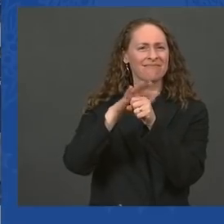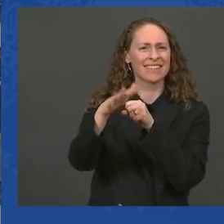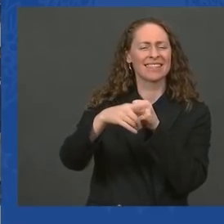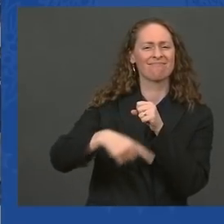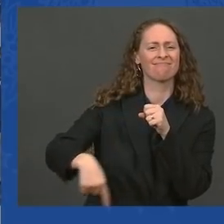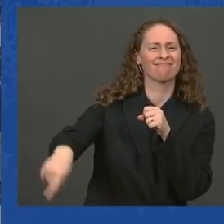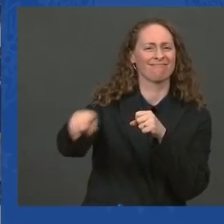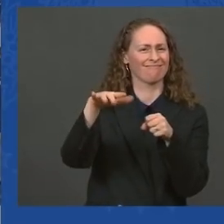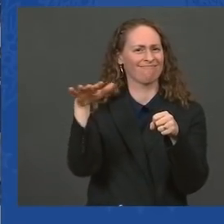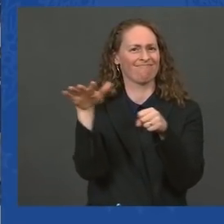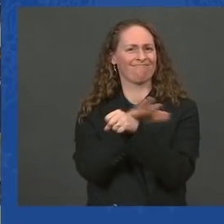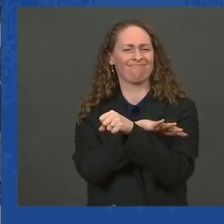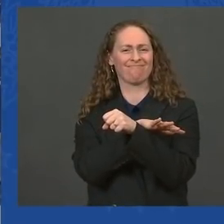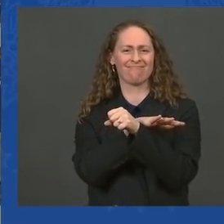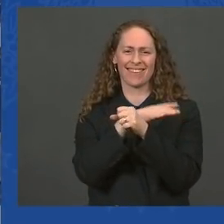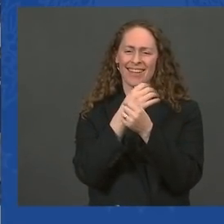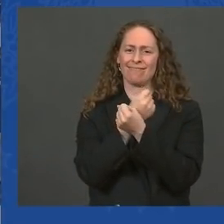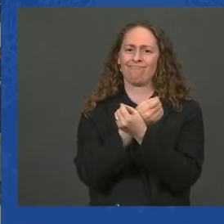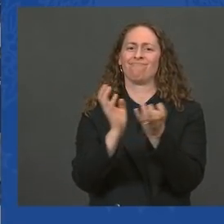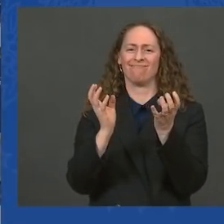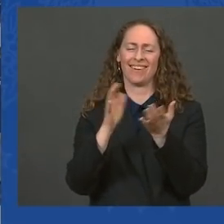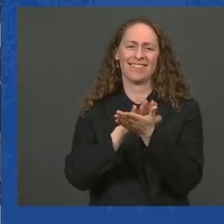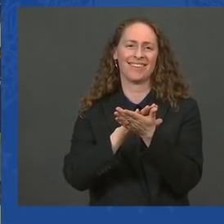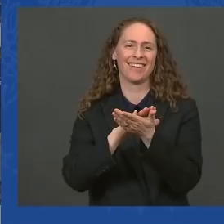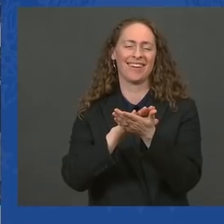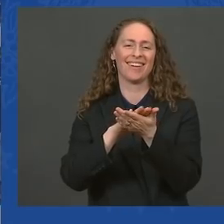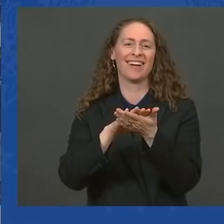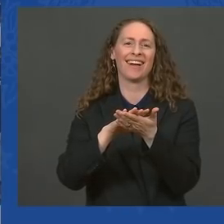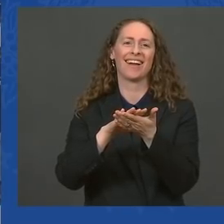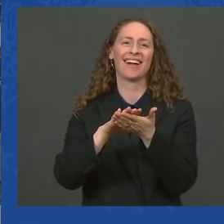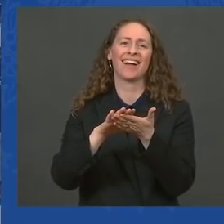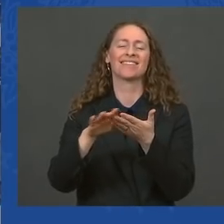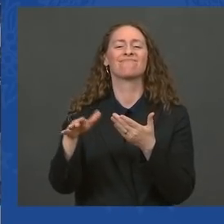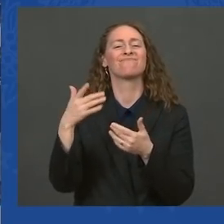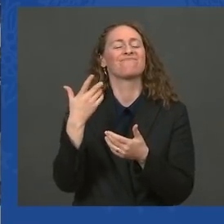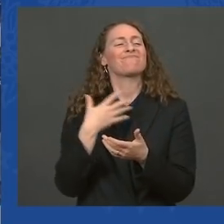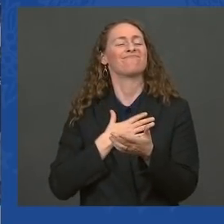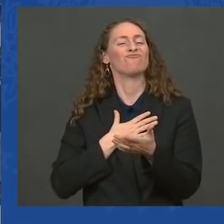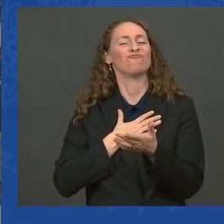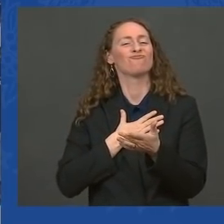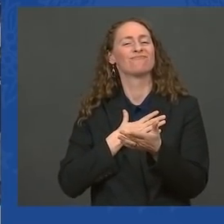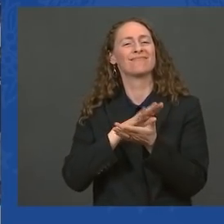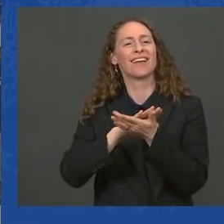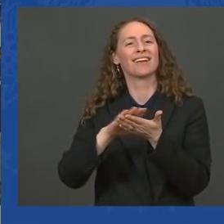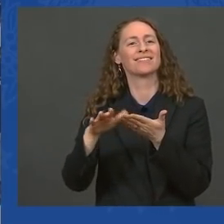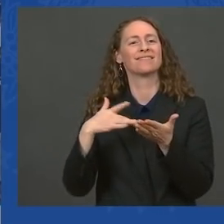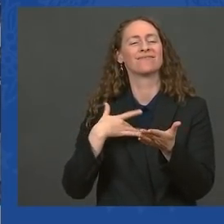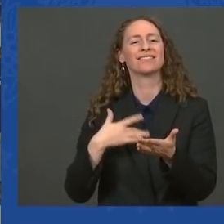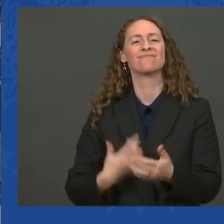I miss the quorums. Vice President Harris, honored guests: I want to thank you all for being here.